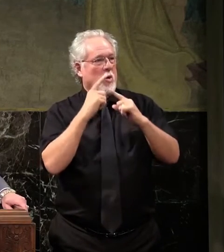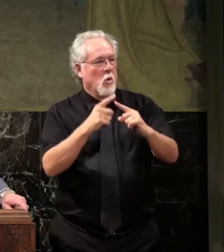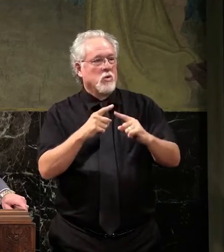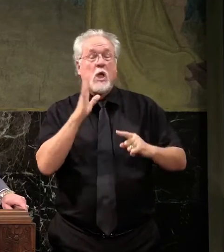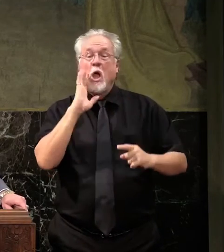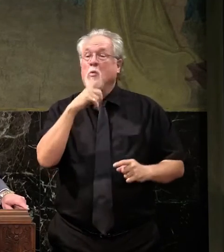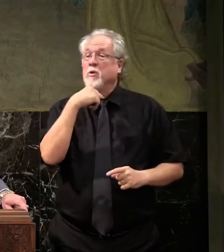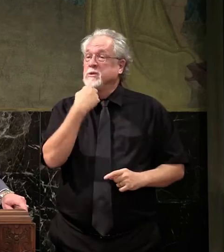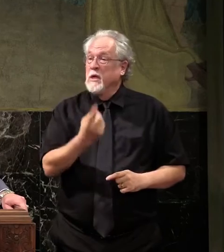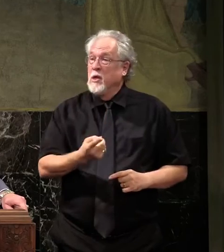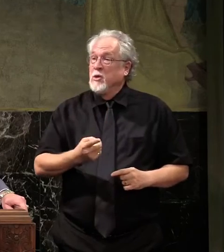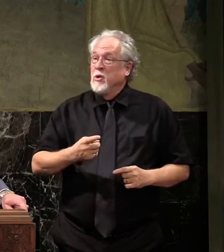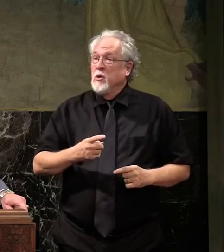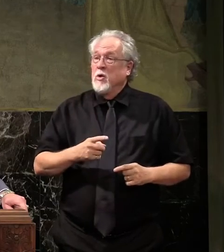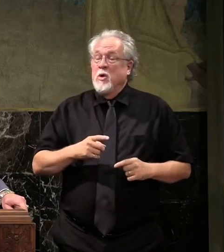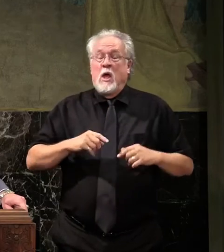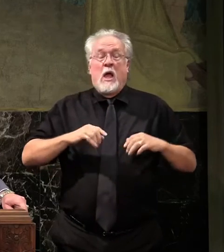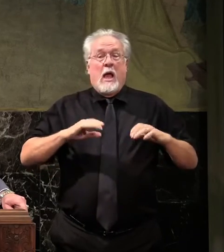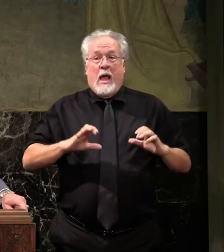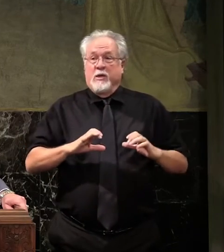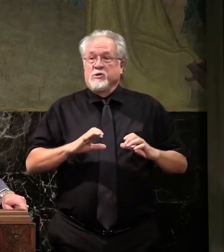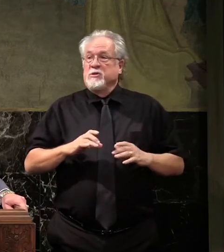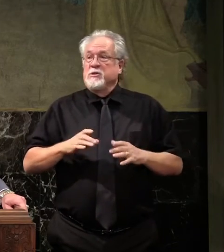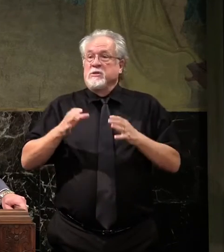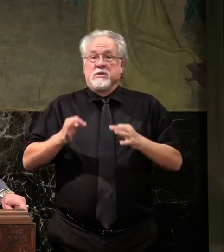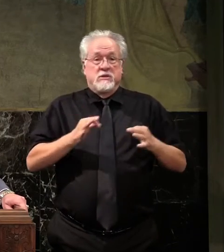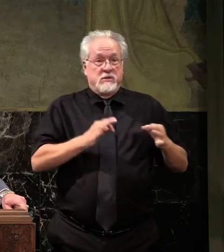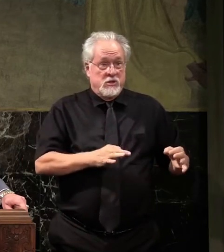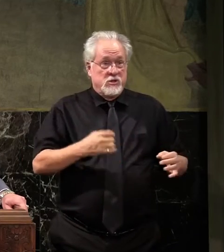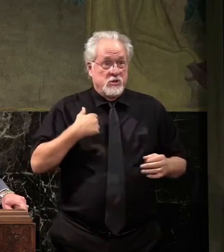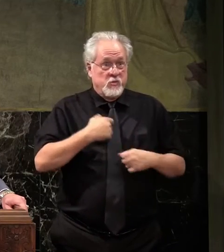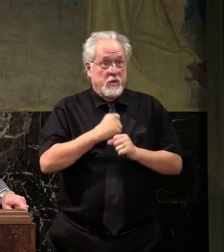actions, the decisions that we're going to have to make in the future will be